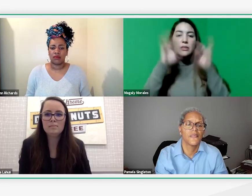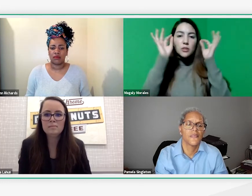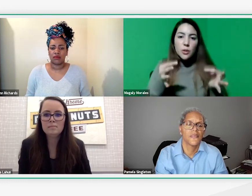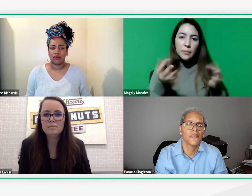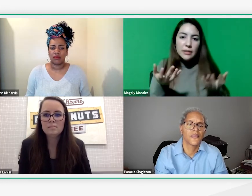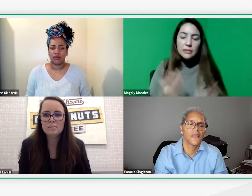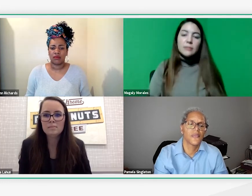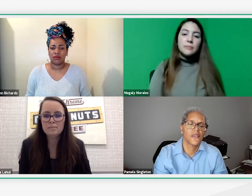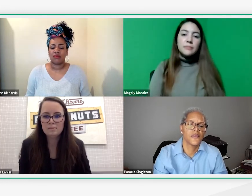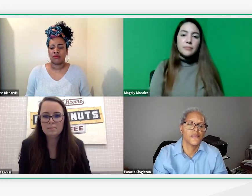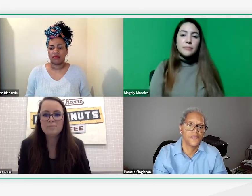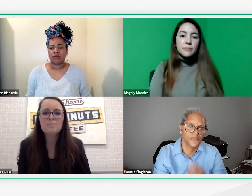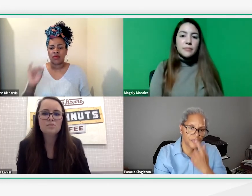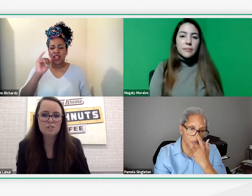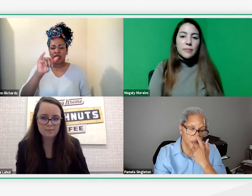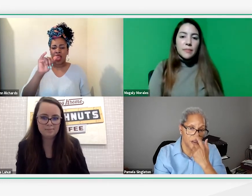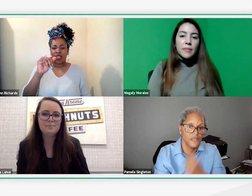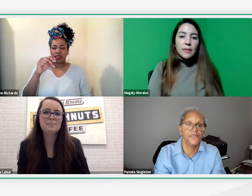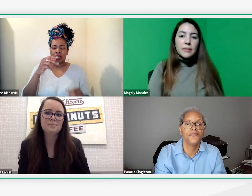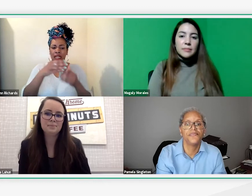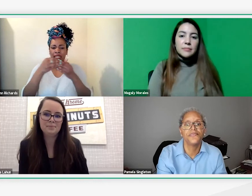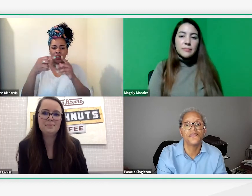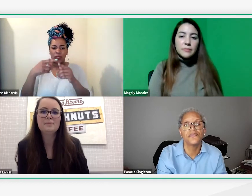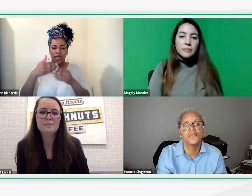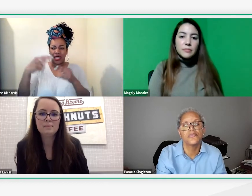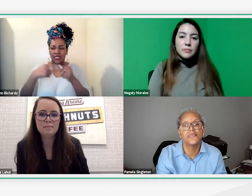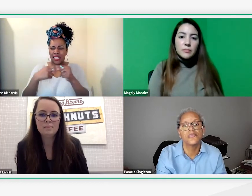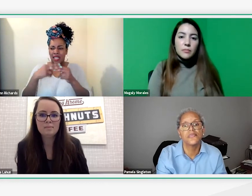So you have to consider each situation and make a determination of how you should file.\N>>ROXANN